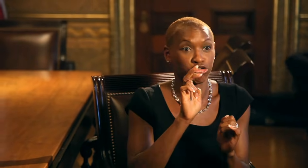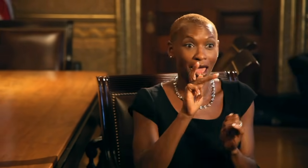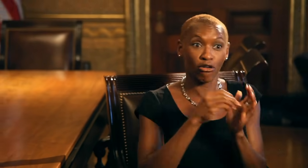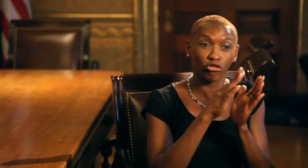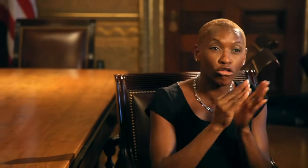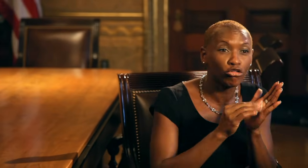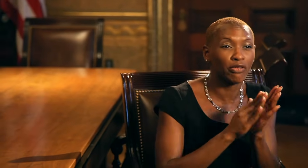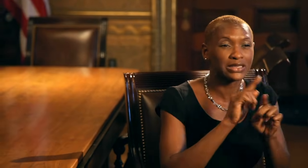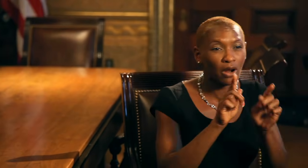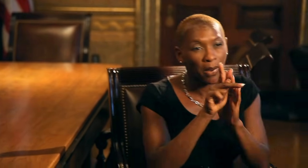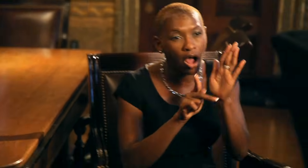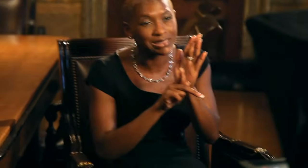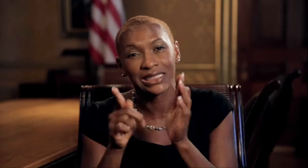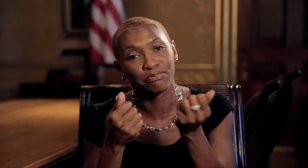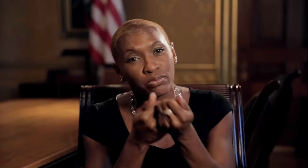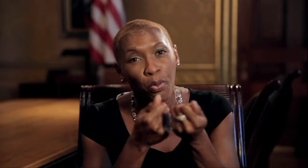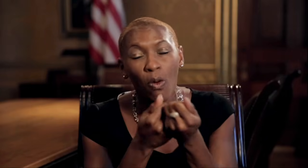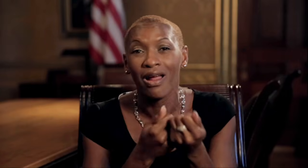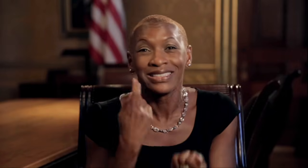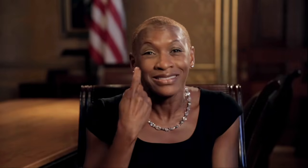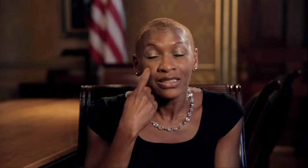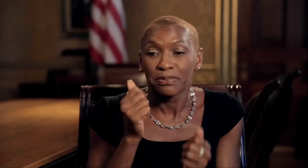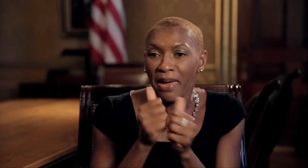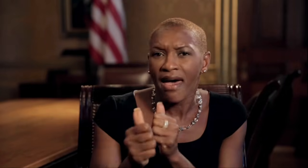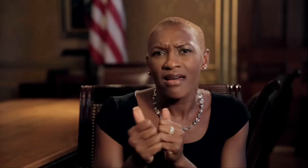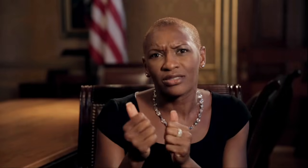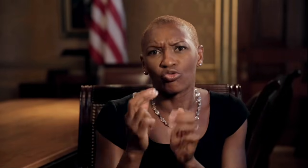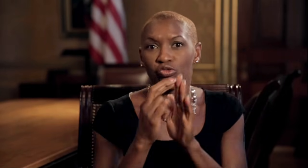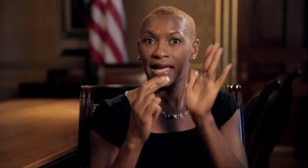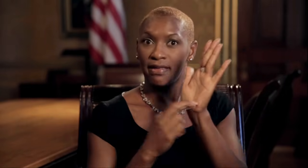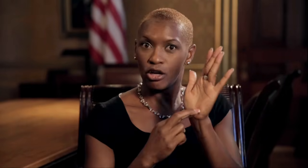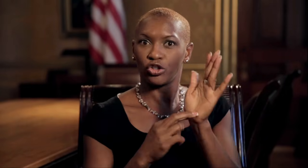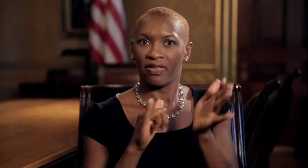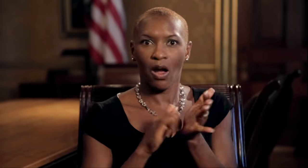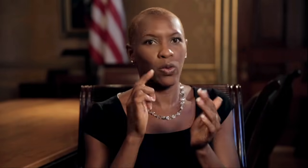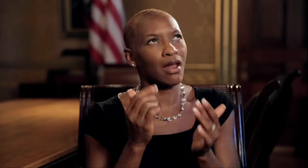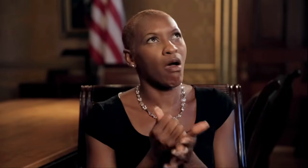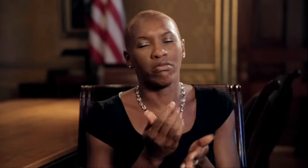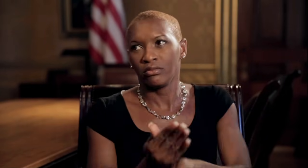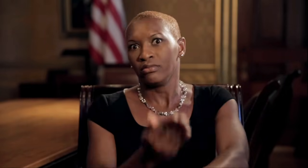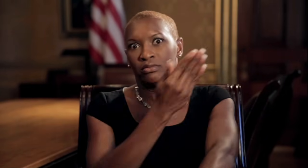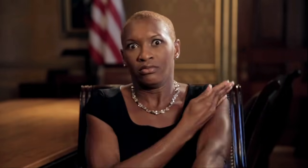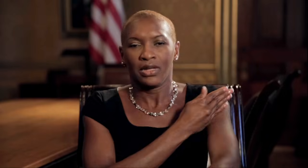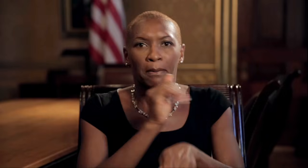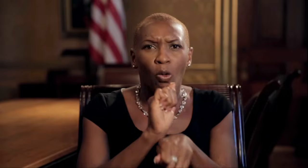and his track record on different policies-- he just passed a regulation that will help improve employment